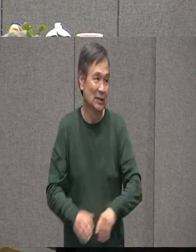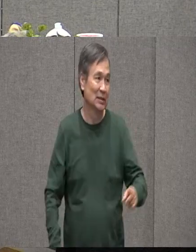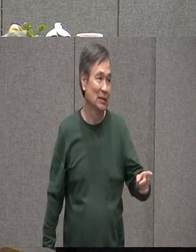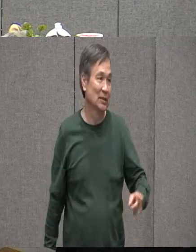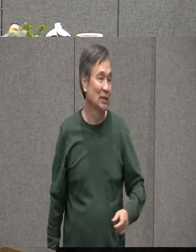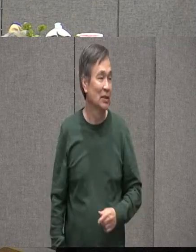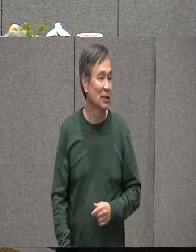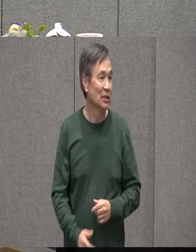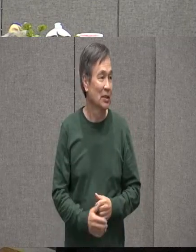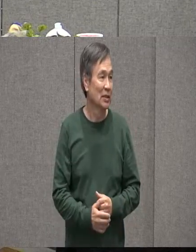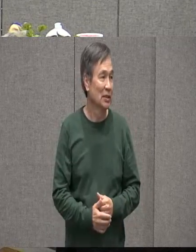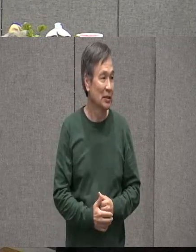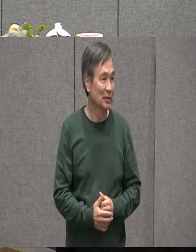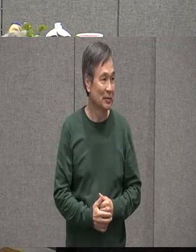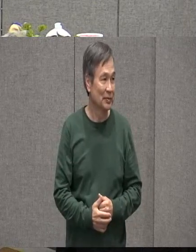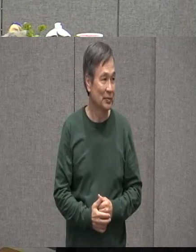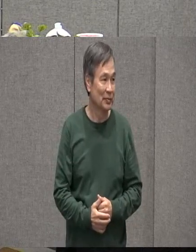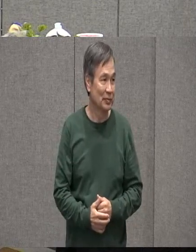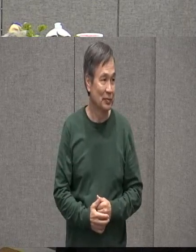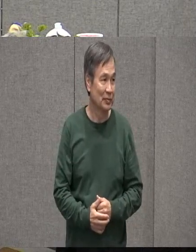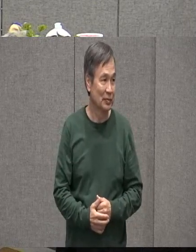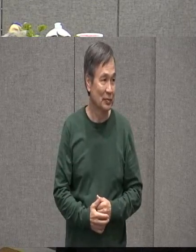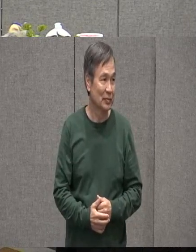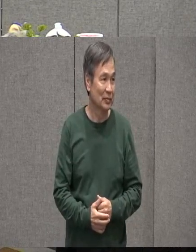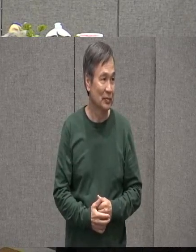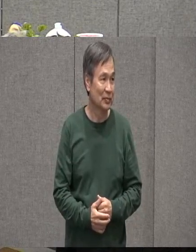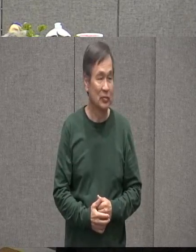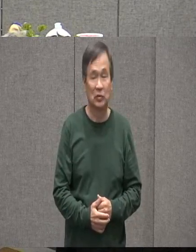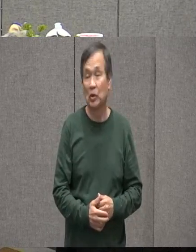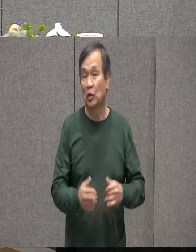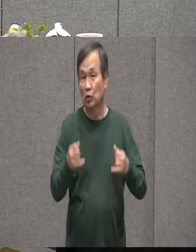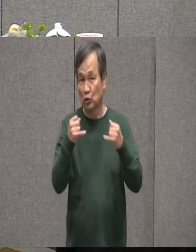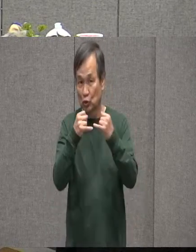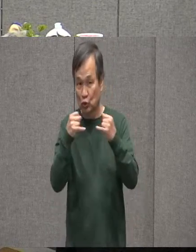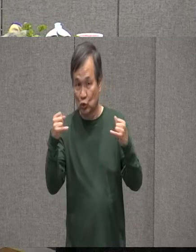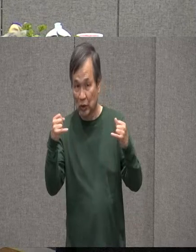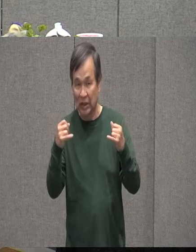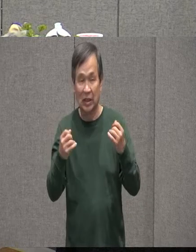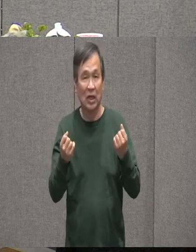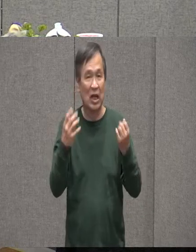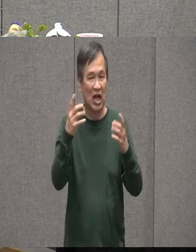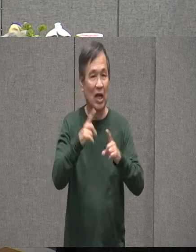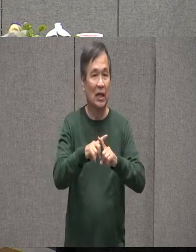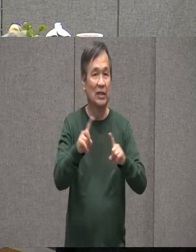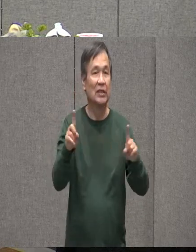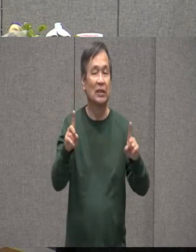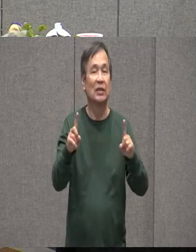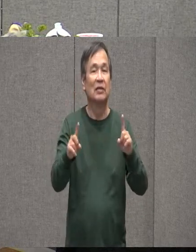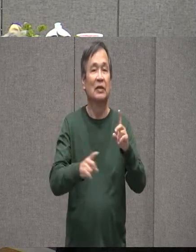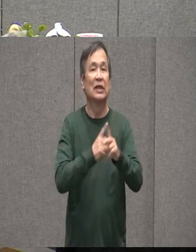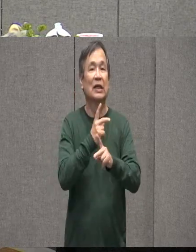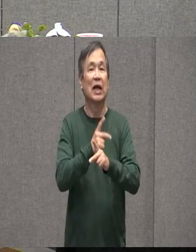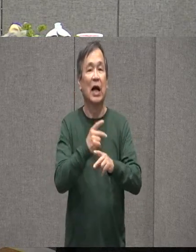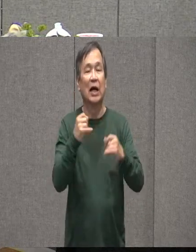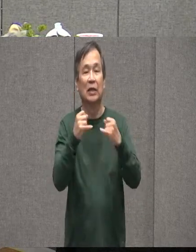Then you have a little opening. String comes in, I mean, there's a lot of different pieces of string you could find in your house.